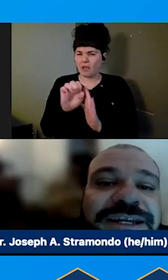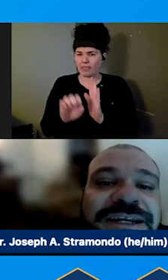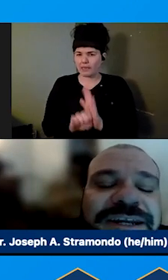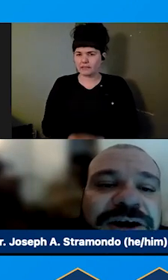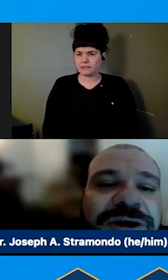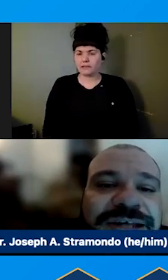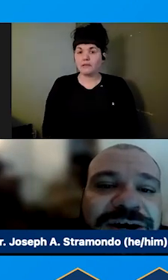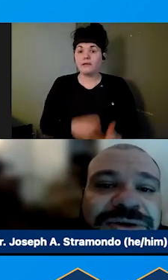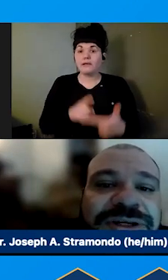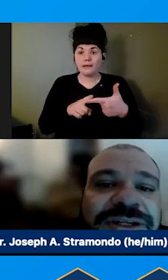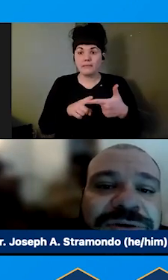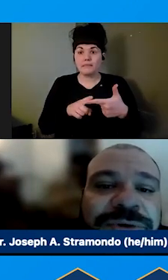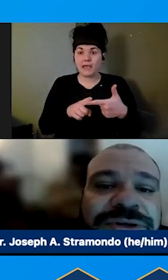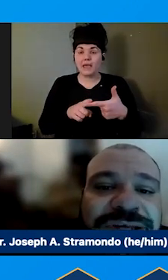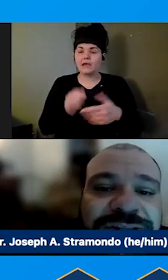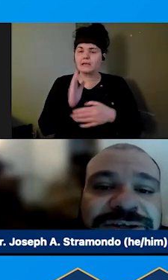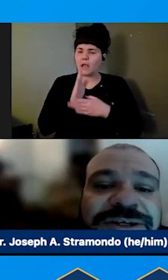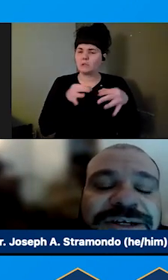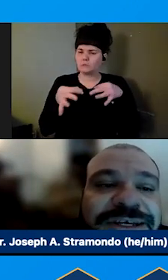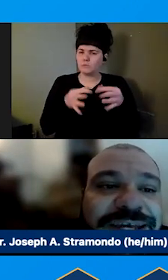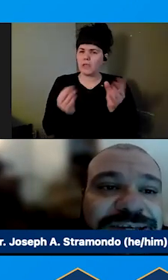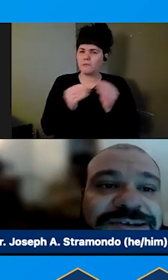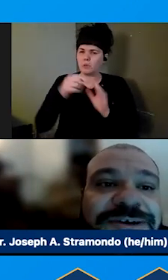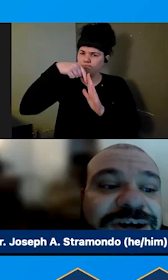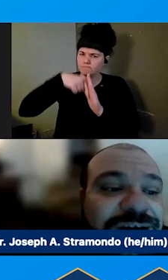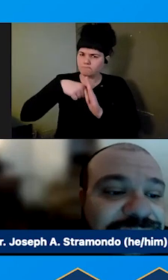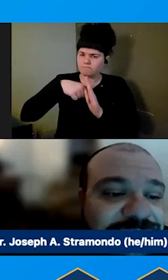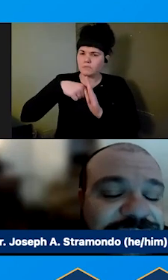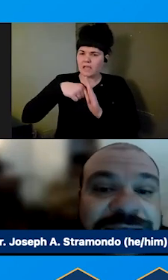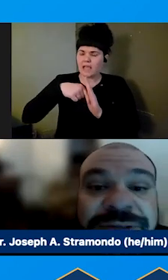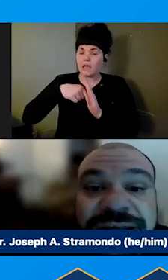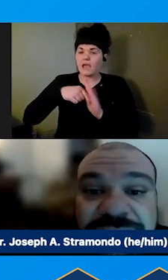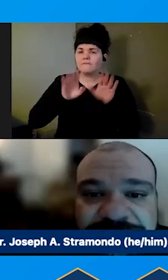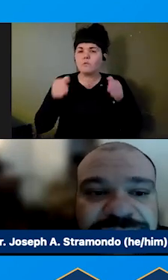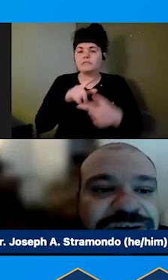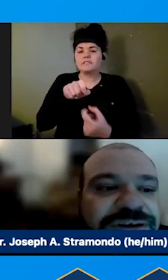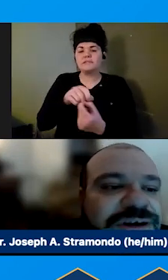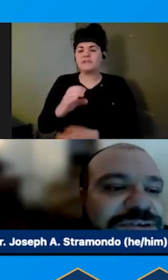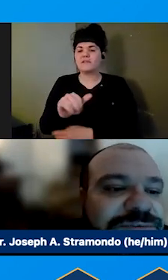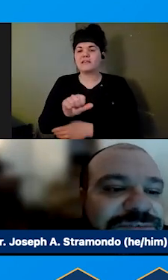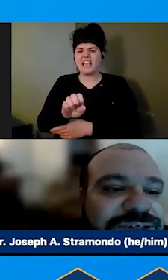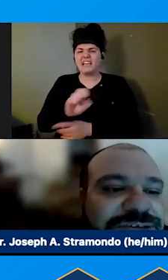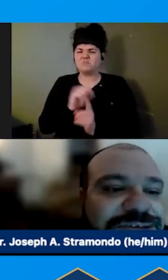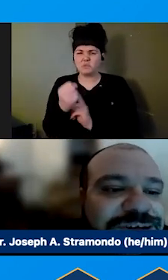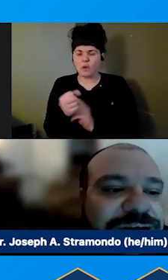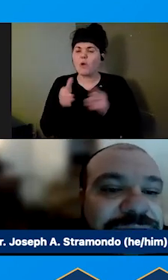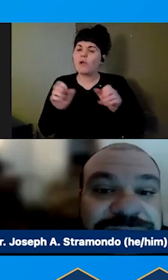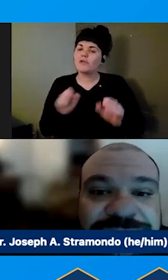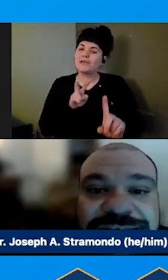disability healthcare ethics and then into a particular case or context for application of some